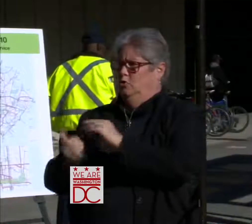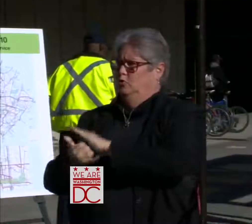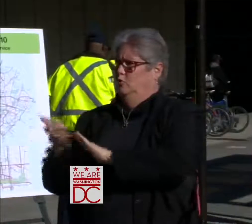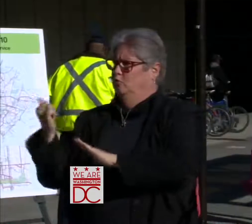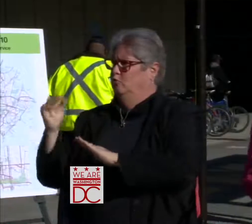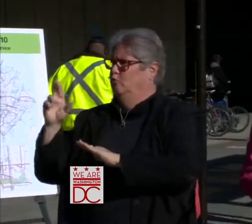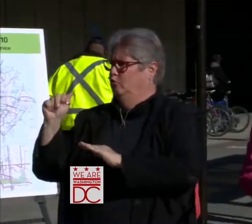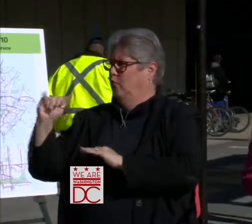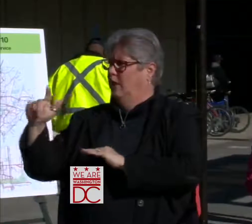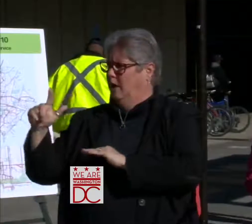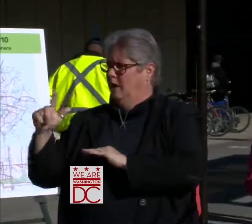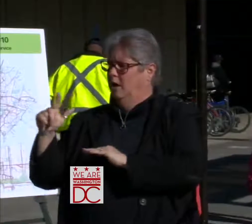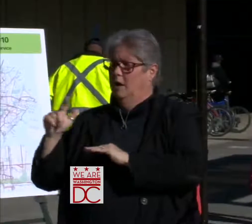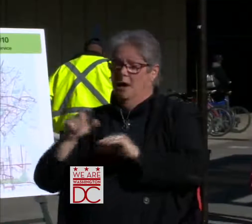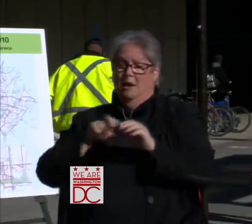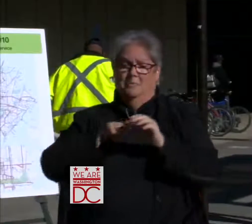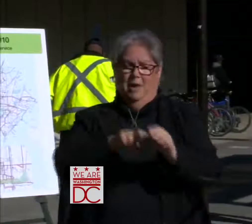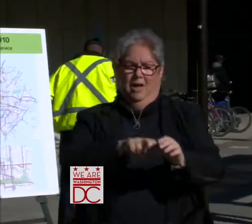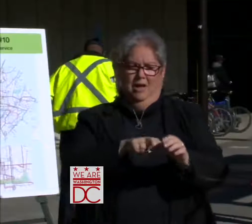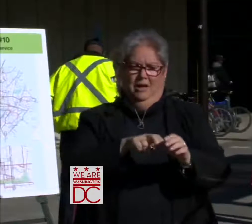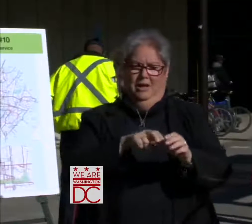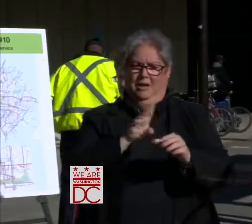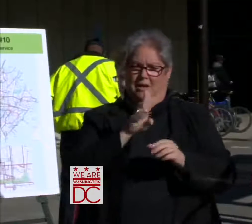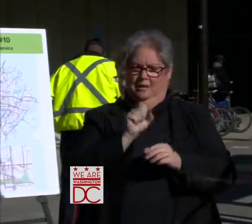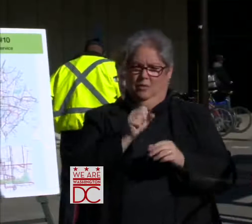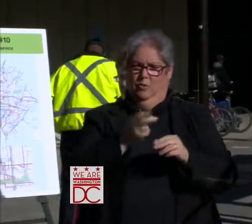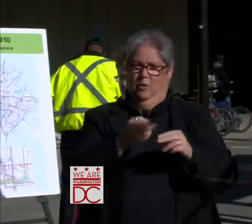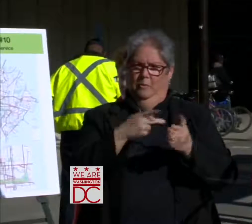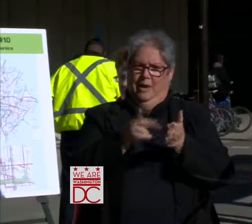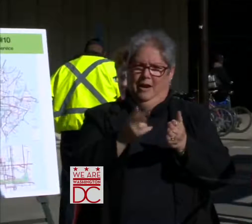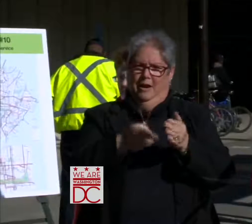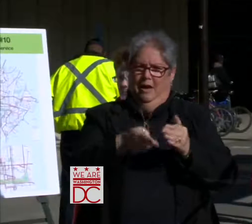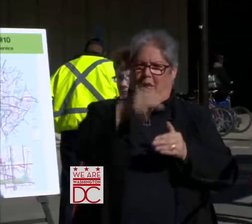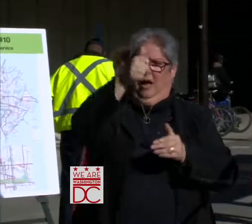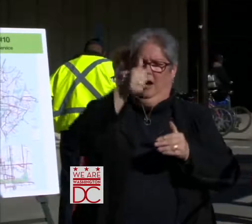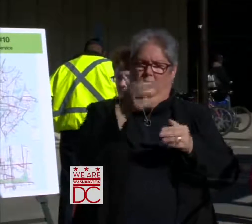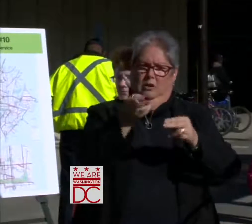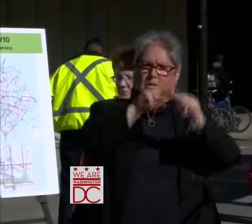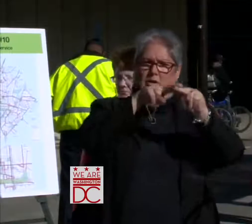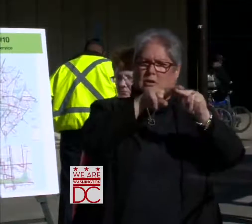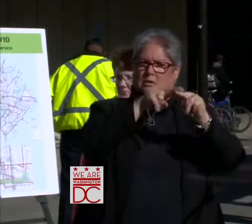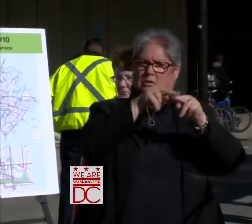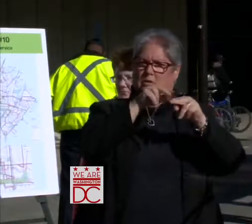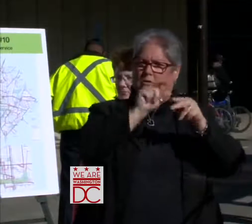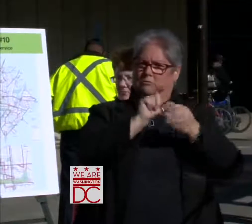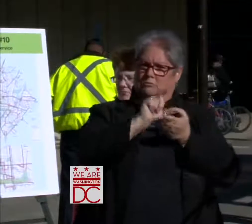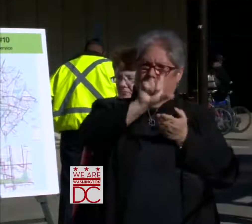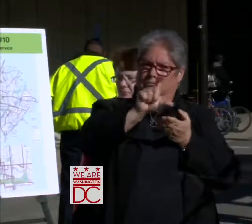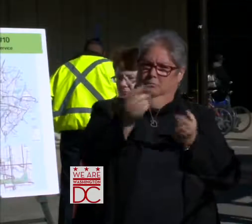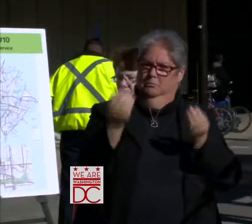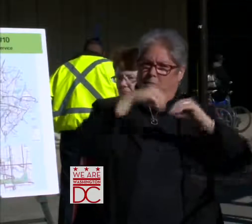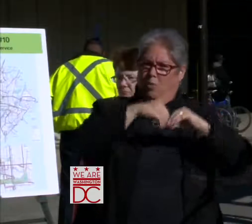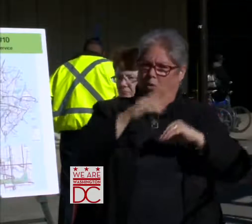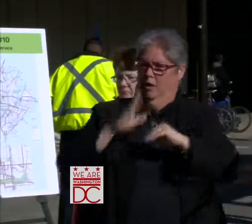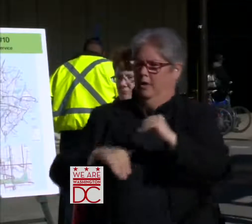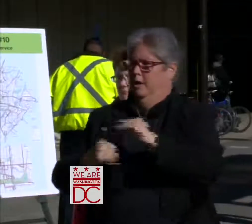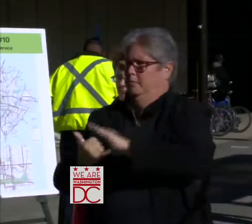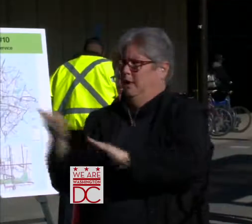IN OTHER WORDS BUS RIDERS WOULD PAY A HIGHER PROPORTION OF AN INCREASE SO THAT WOULD BE SOMETHING THAT WE WOULD FIND UNACCEPTABLE.